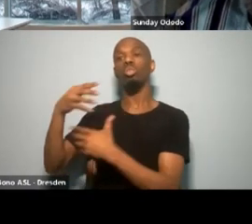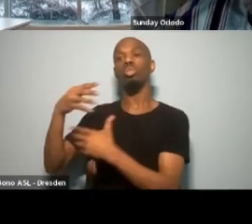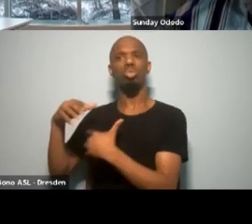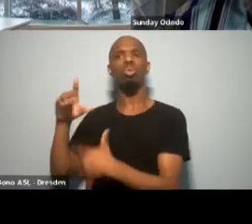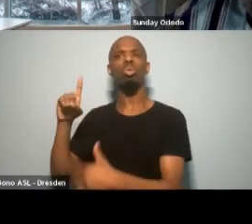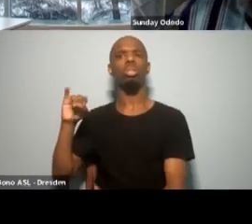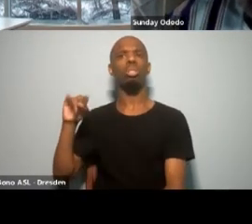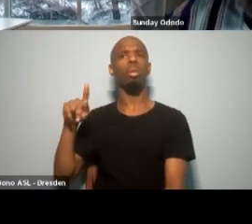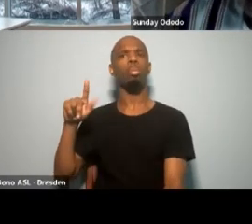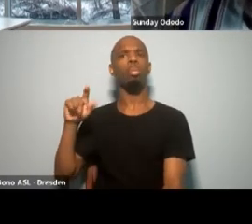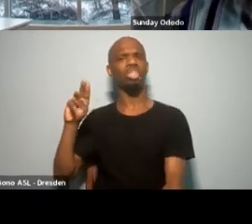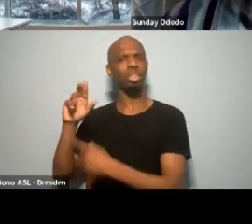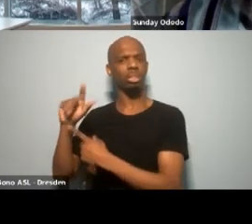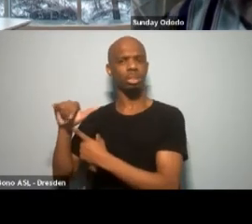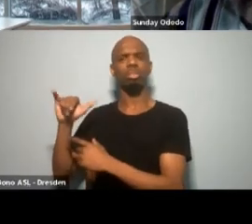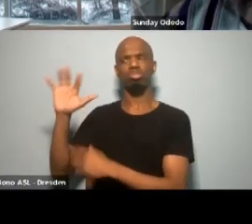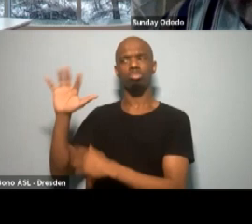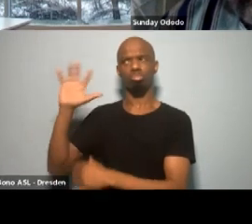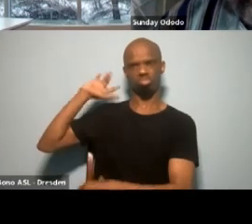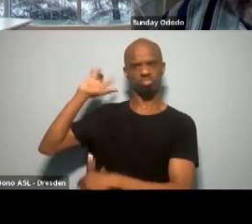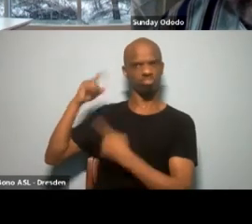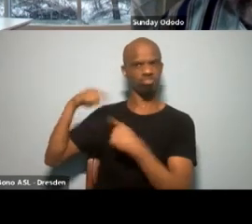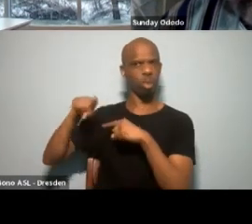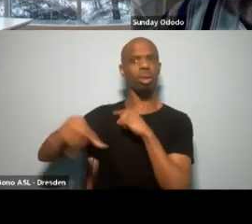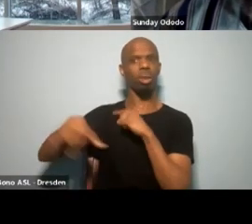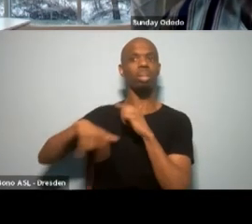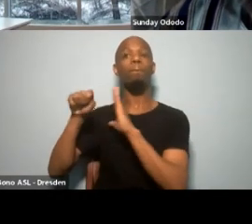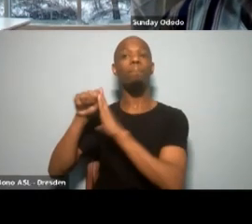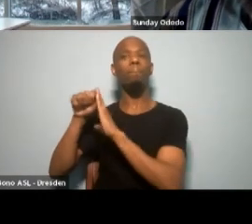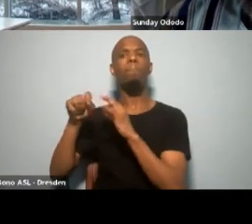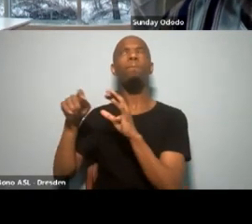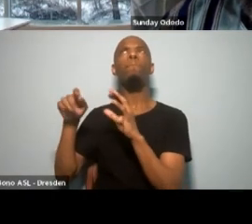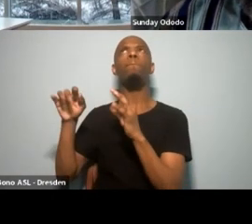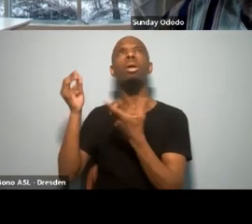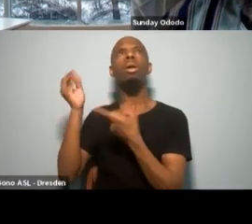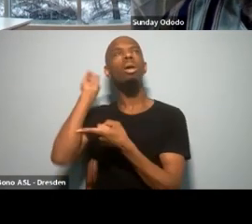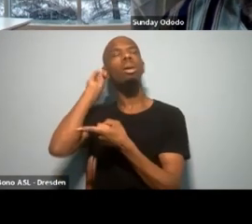is there an institutional approach in terms of governments